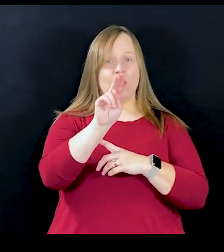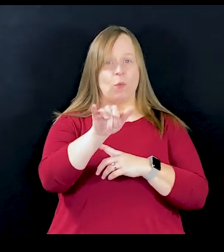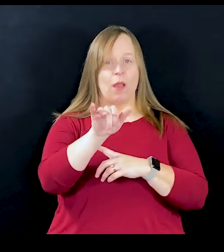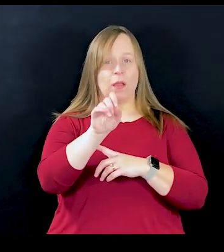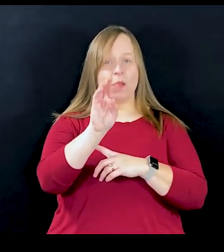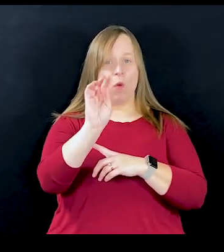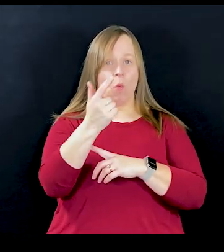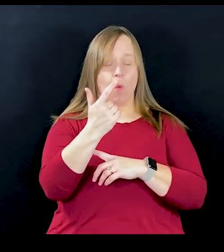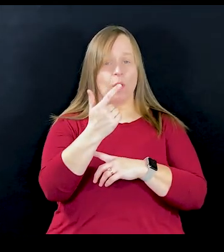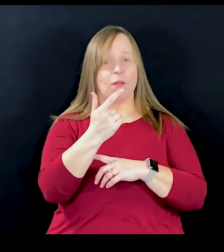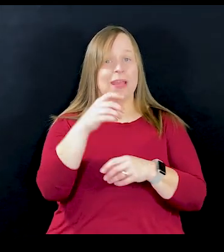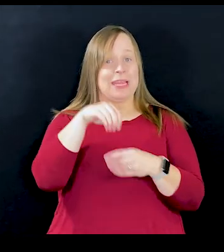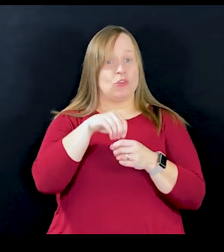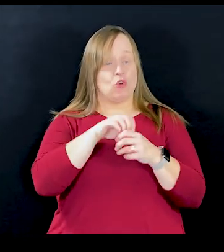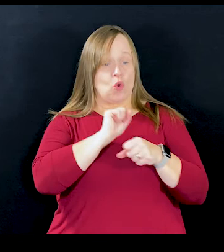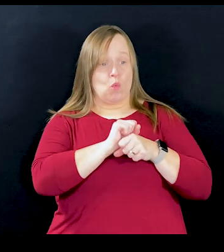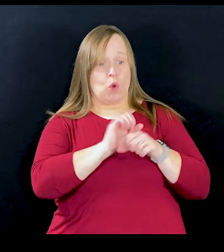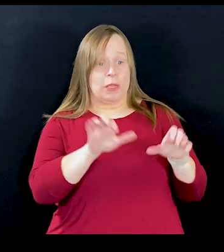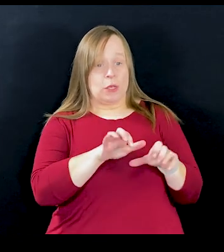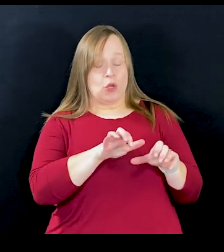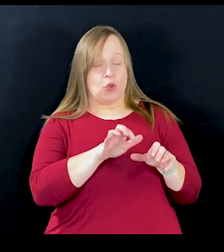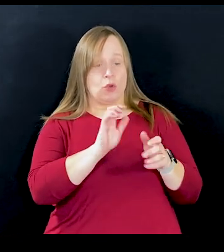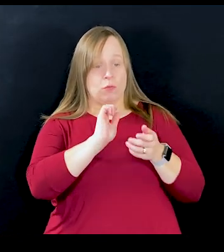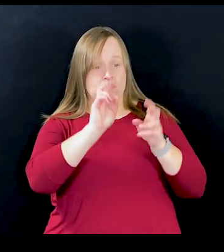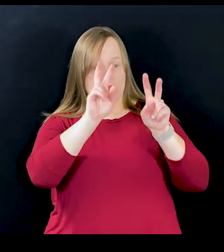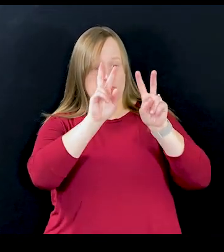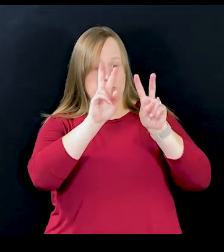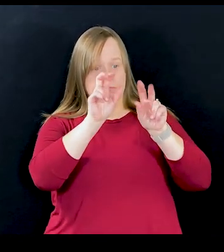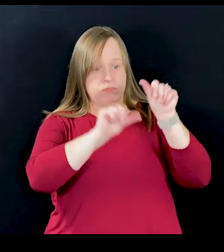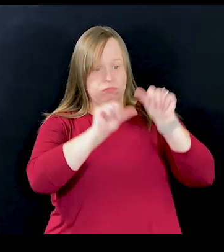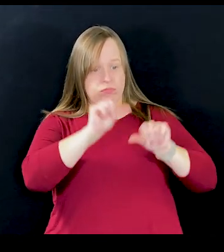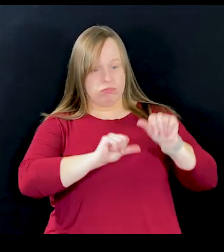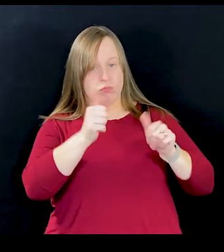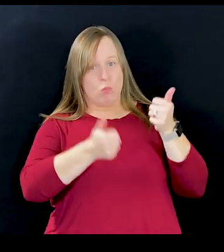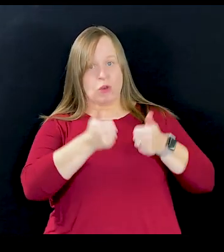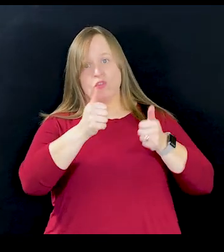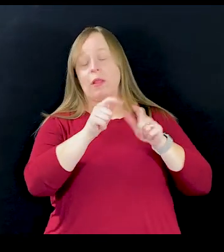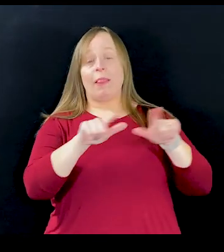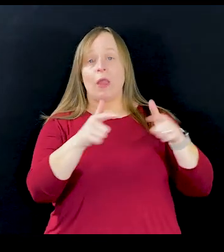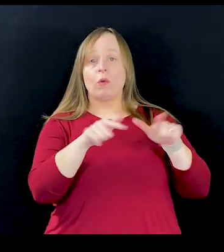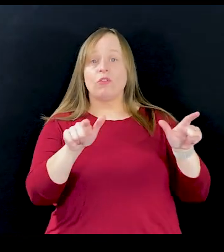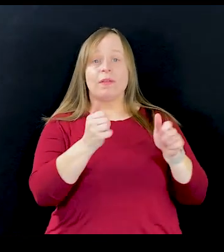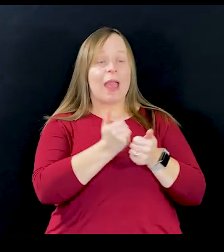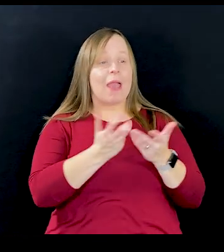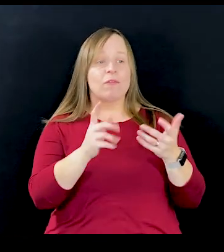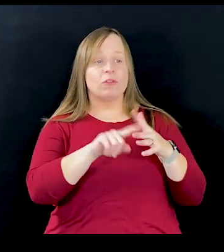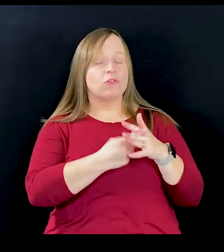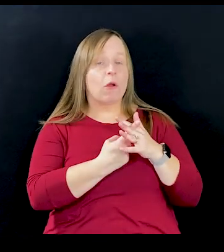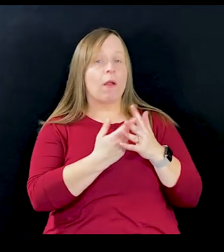We are doing our internal work here to assess what languages we can start having information